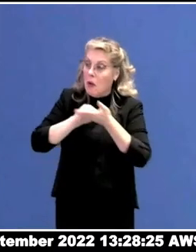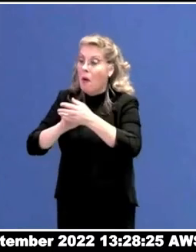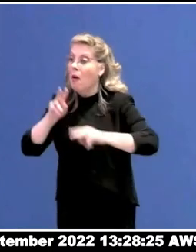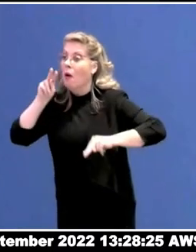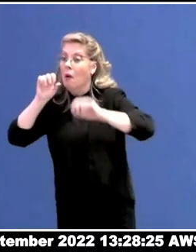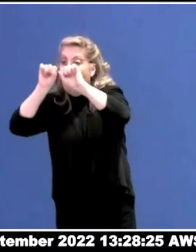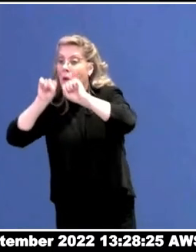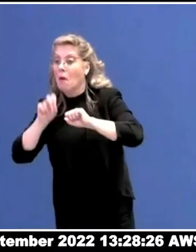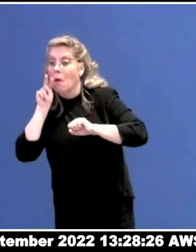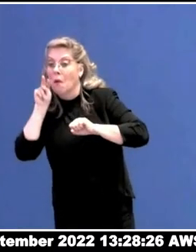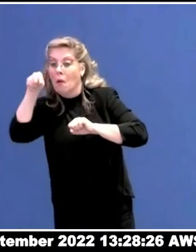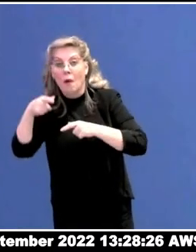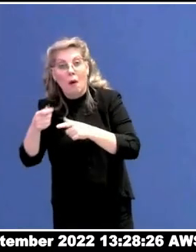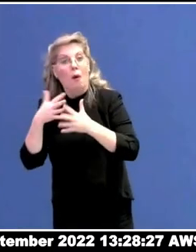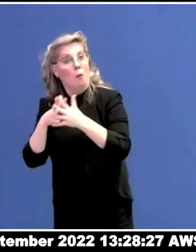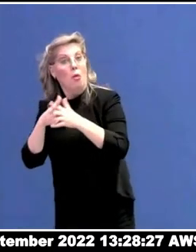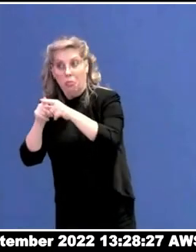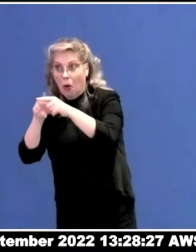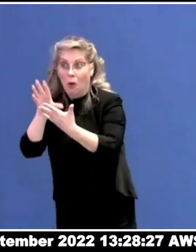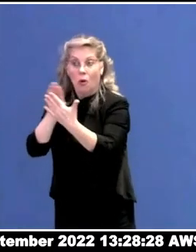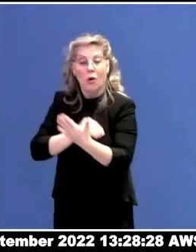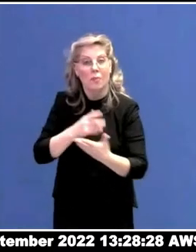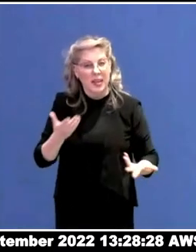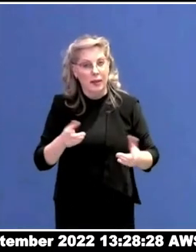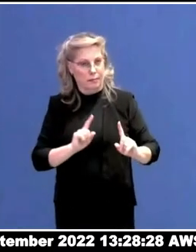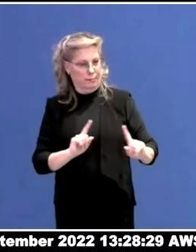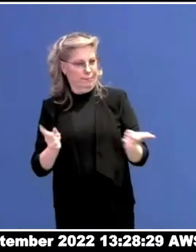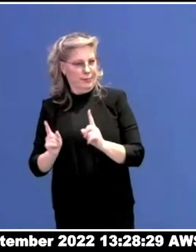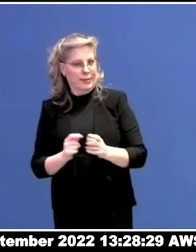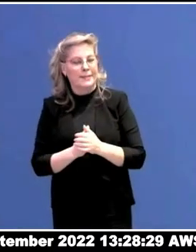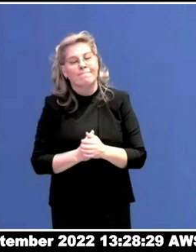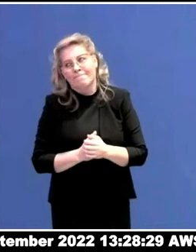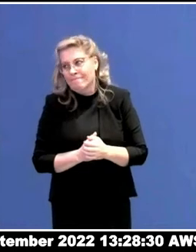I don't think there is - the willingness is not there, but the focus still remains the